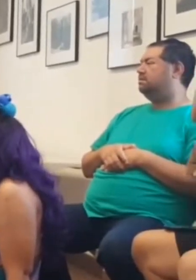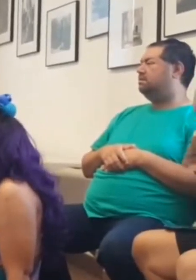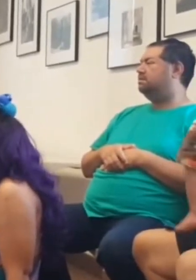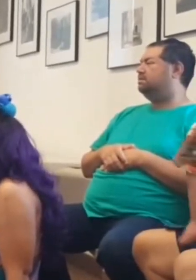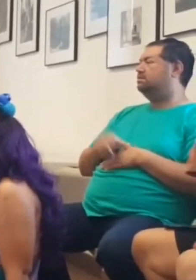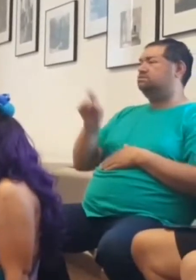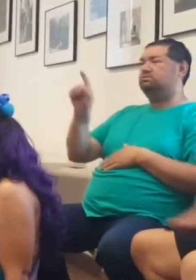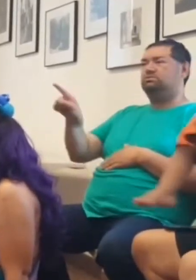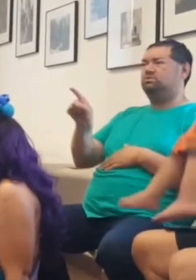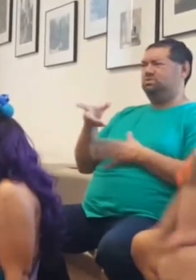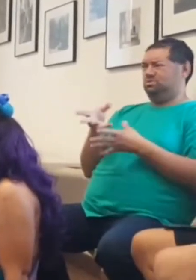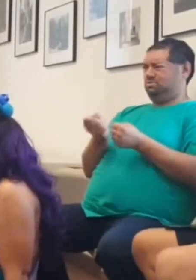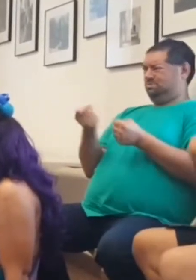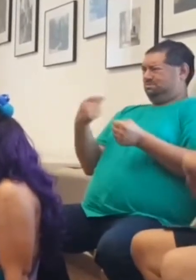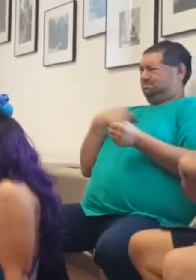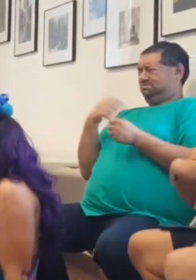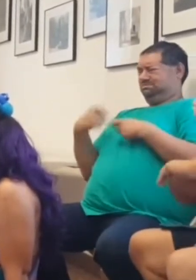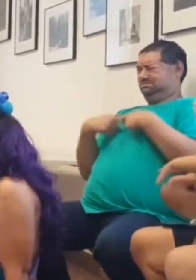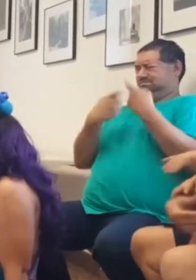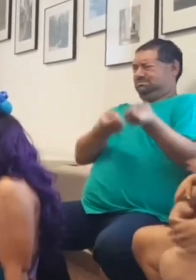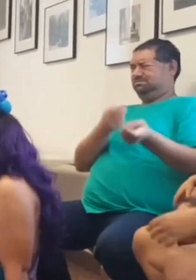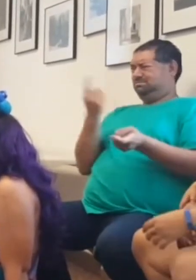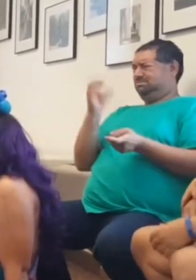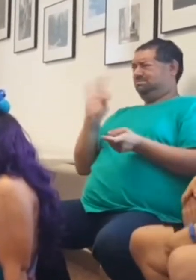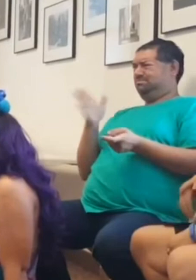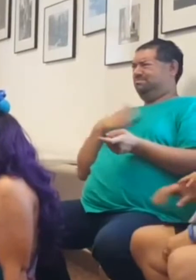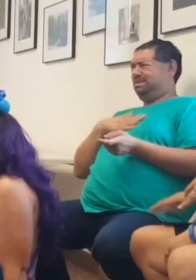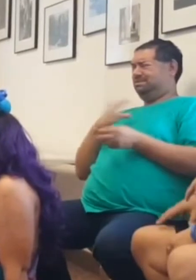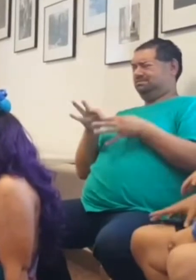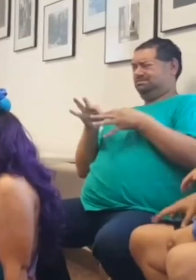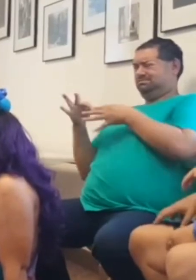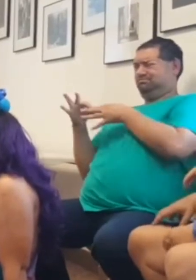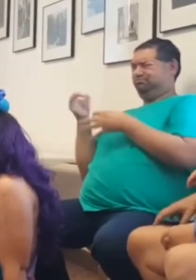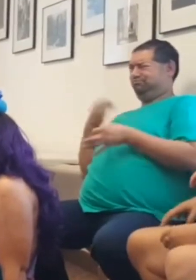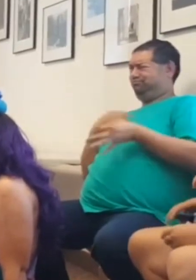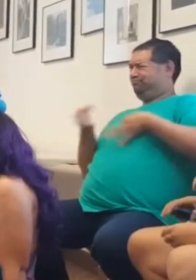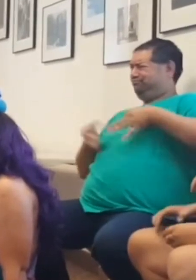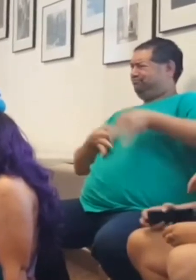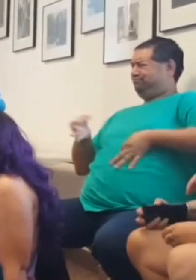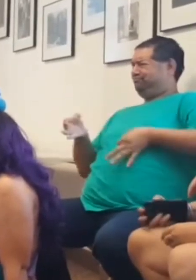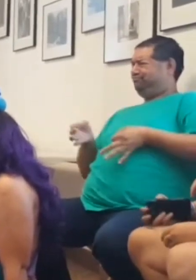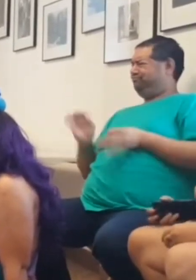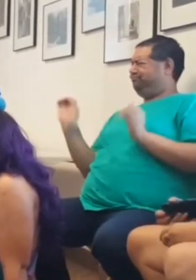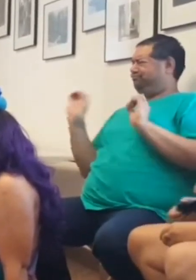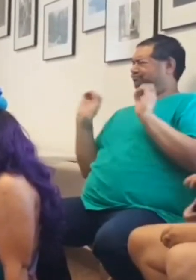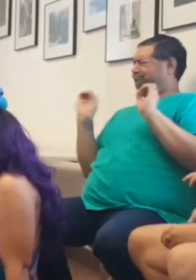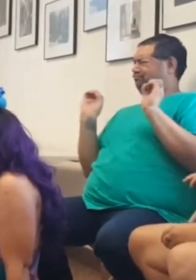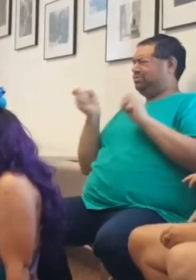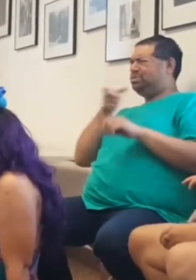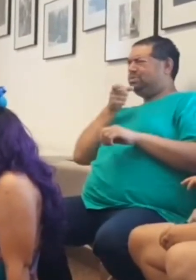"You want me to give you one of my special scales? Who do you think you